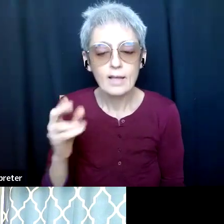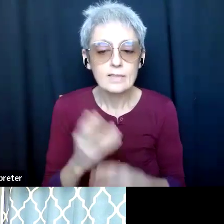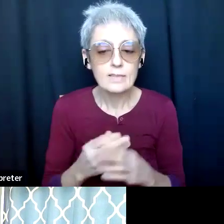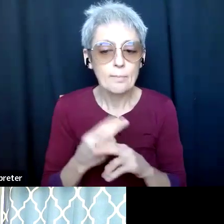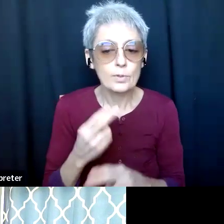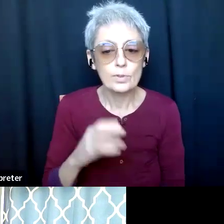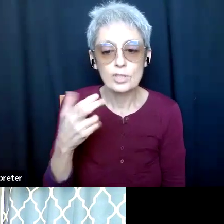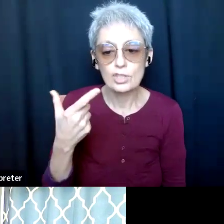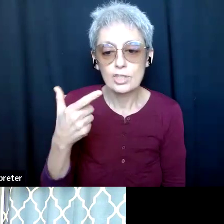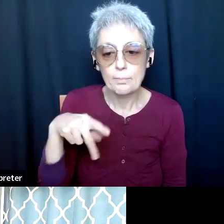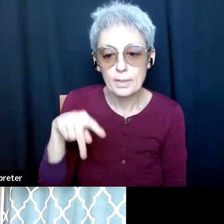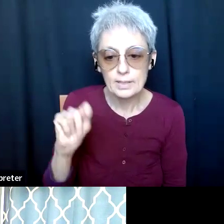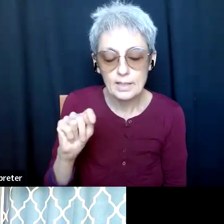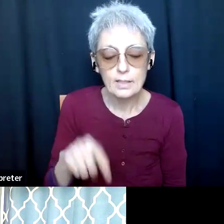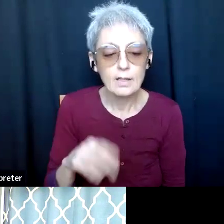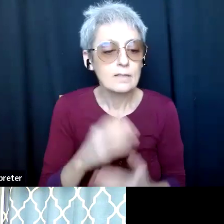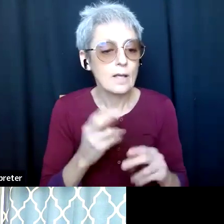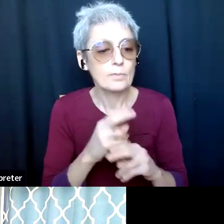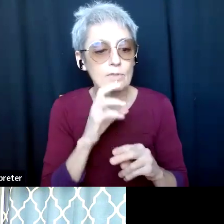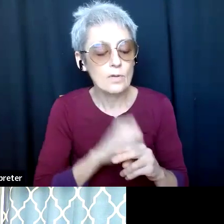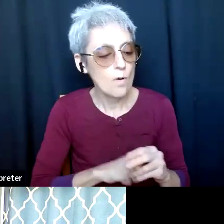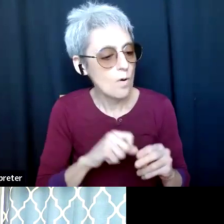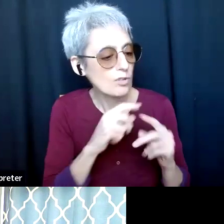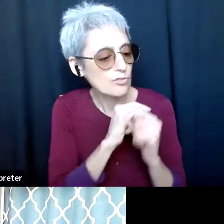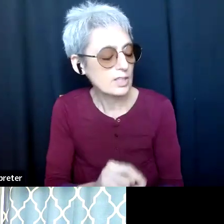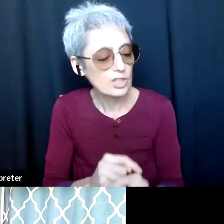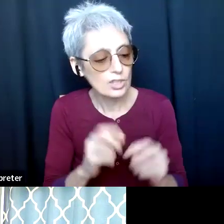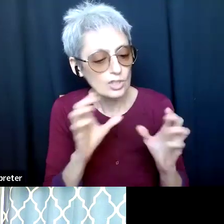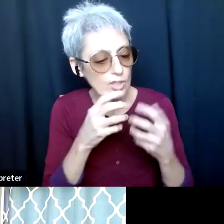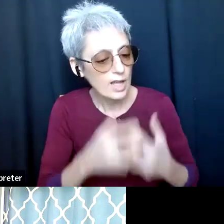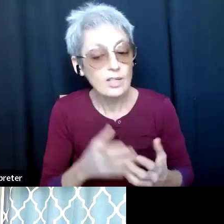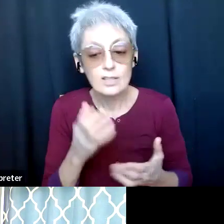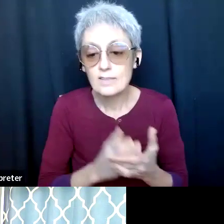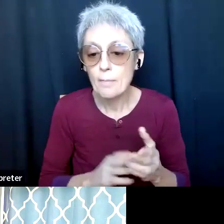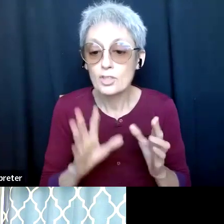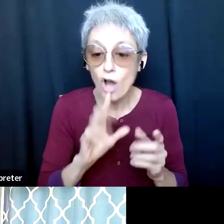And in real-life situations it could turn out that the dynamics are different.